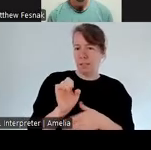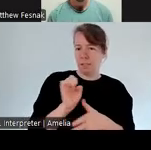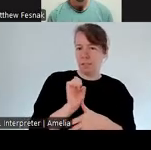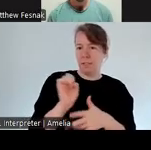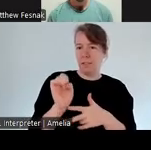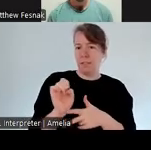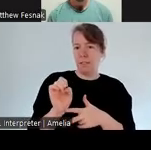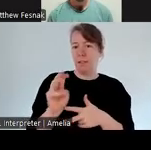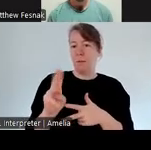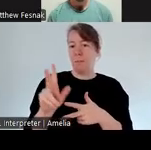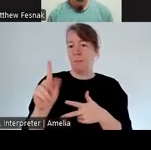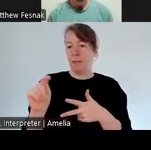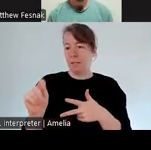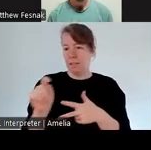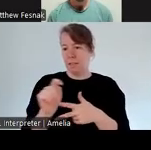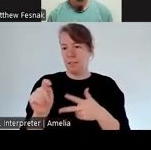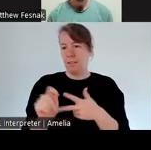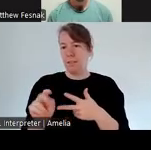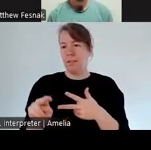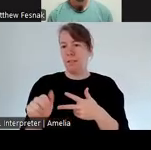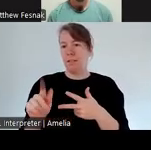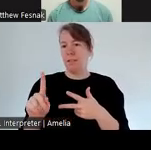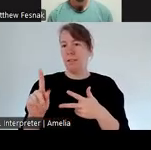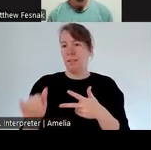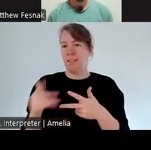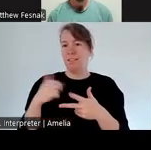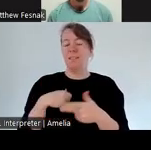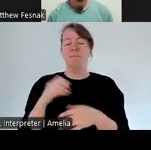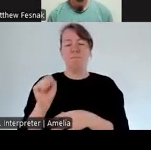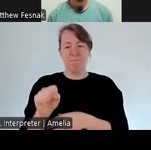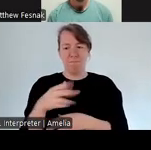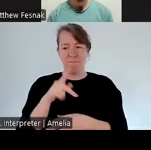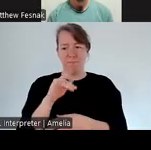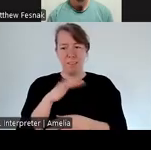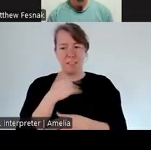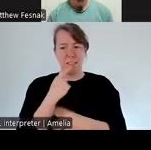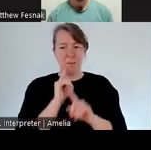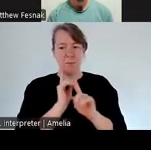So I did, I guess, kind of allude to this at the beginning of my little presentation,